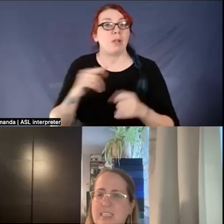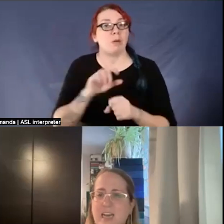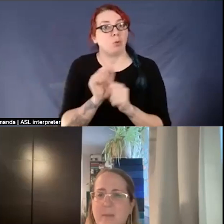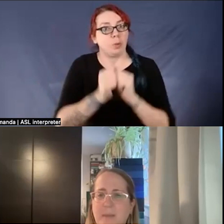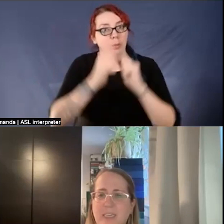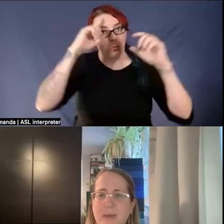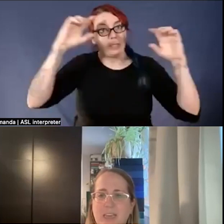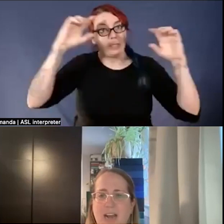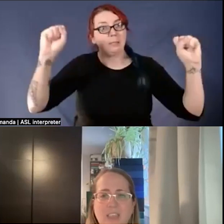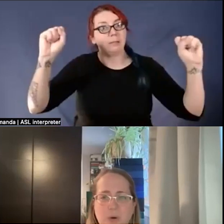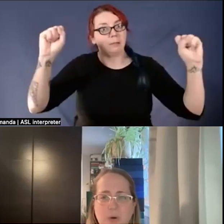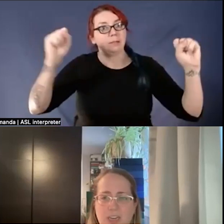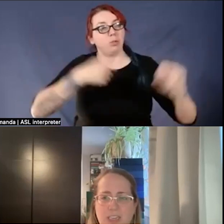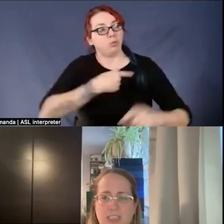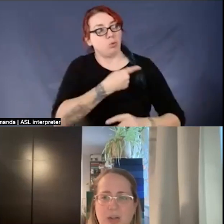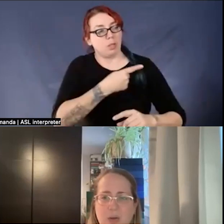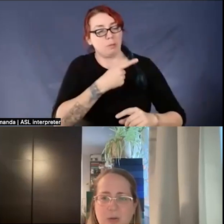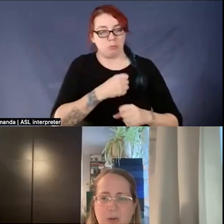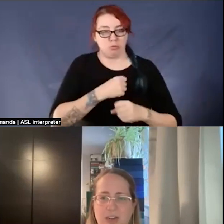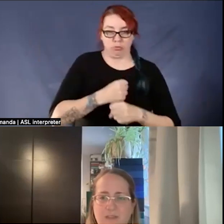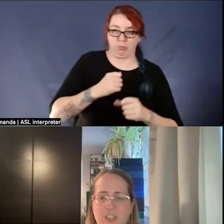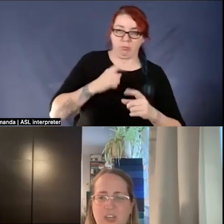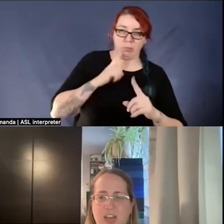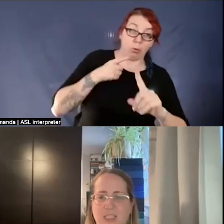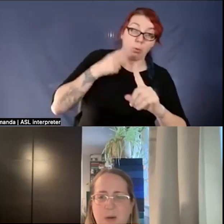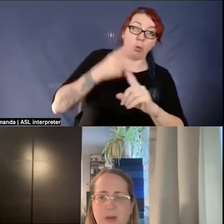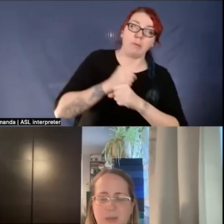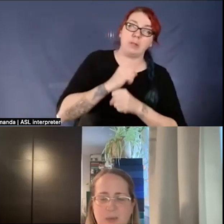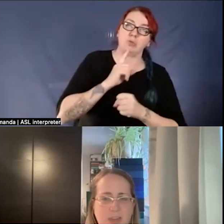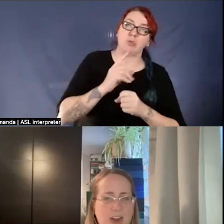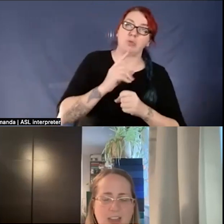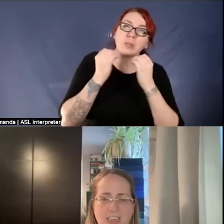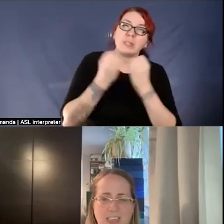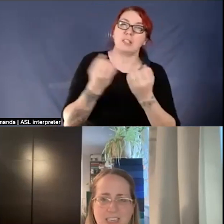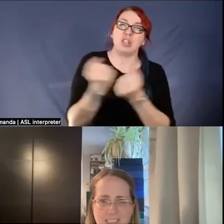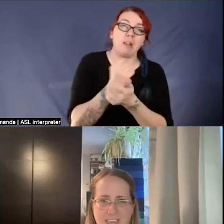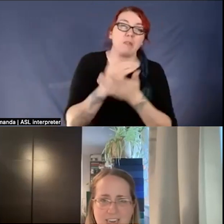the company to make it as organised, equitable and efficient as possible. And I can attest to that